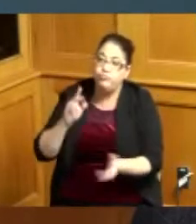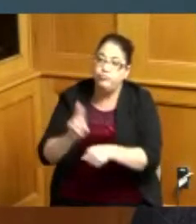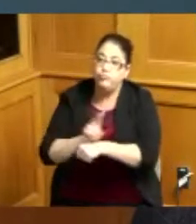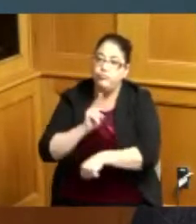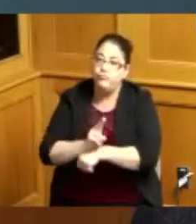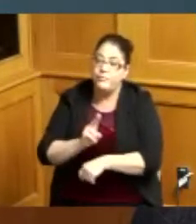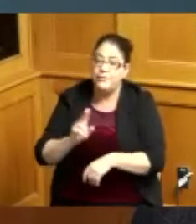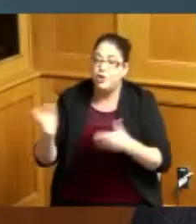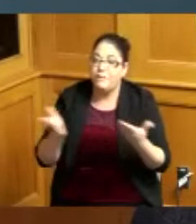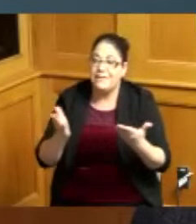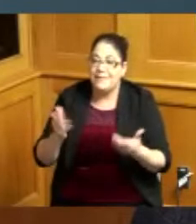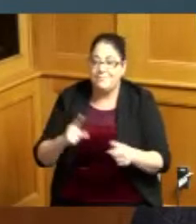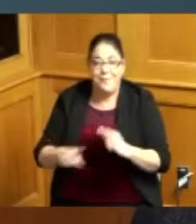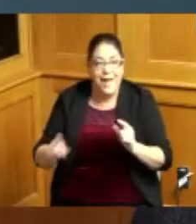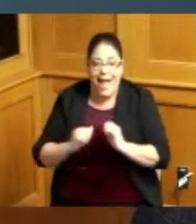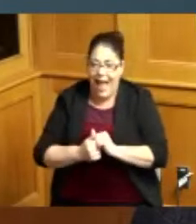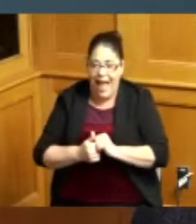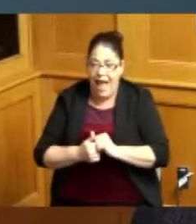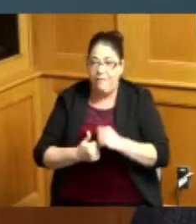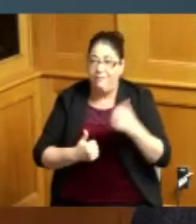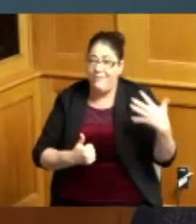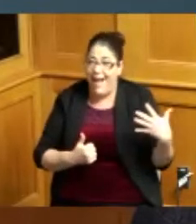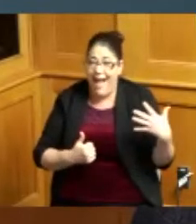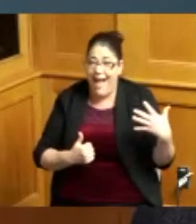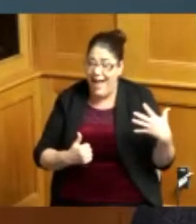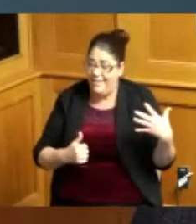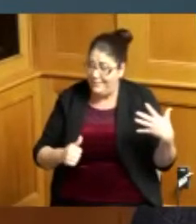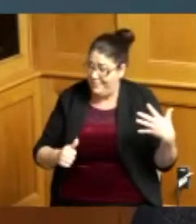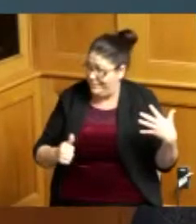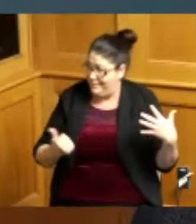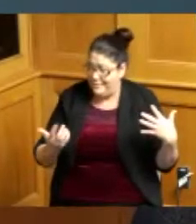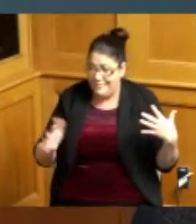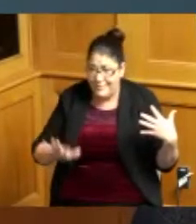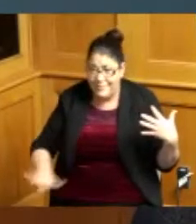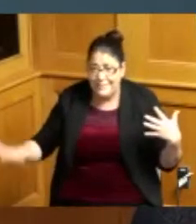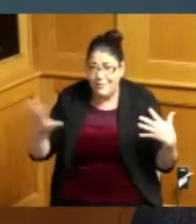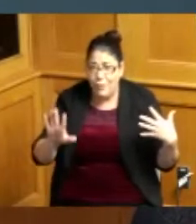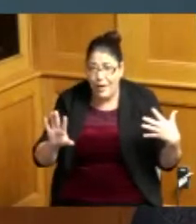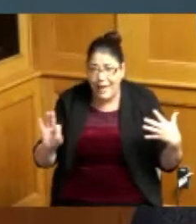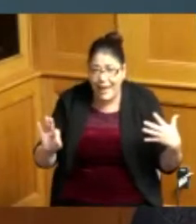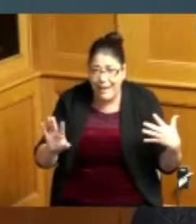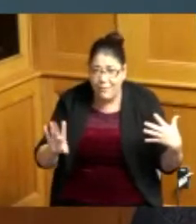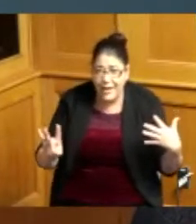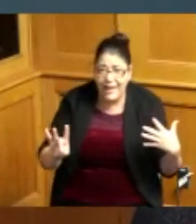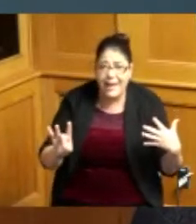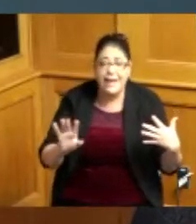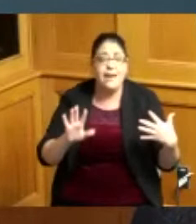how we can expand our marketing to make sure more areas know about it so I'll move forward with our